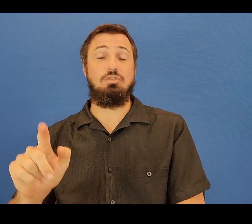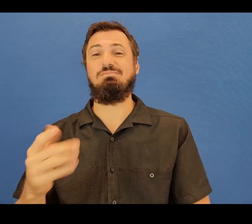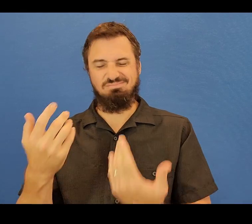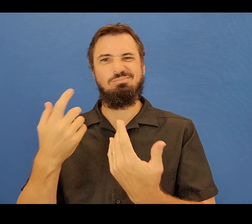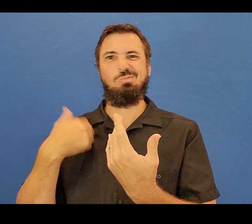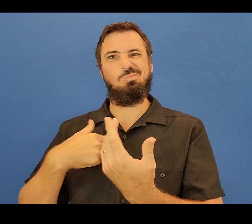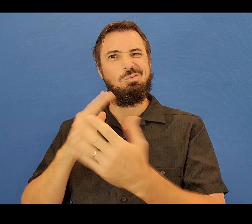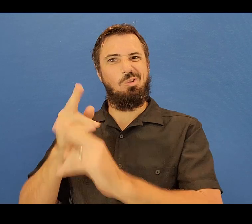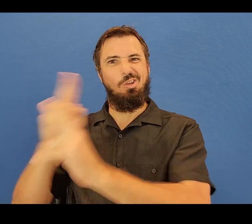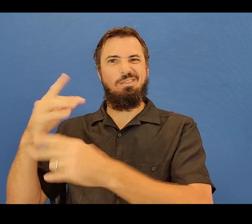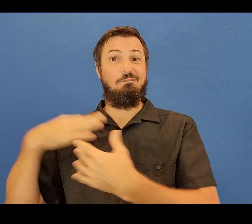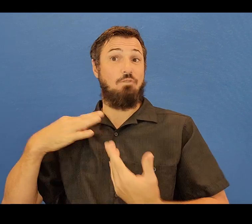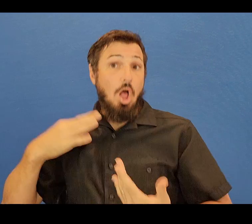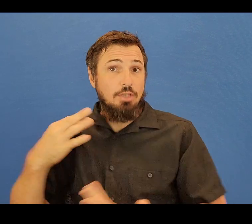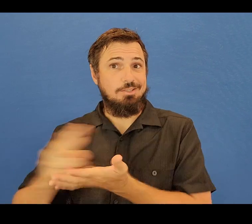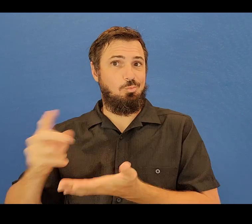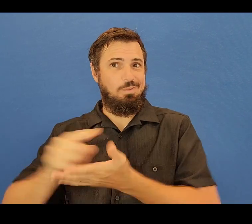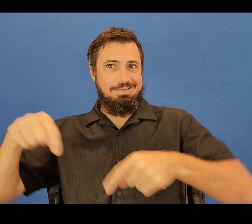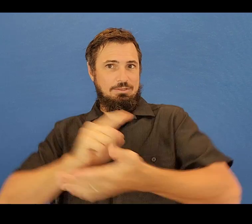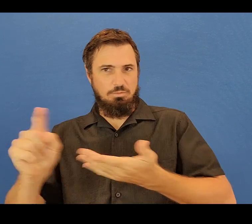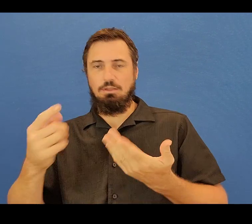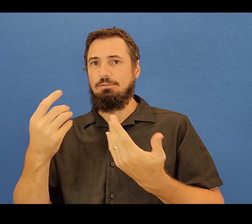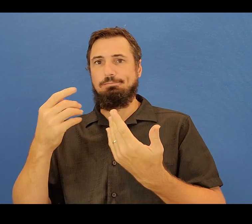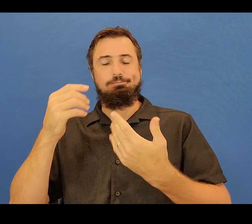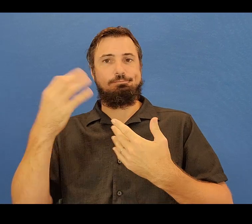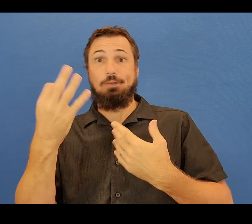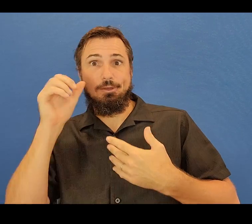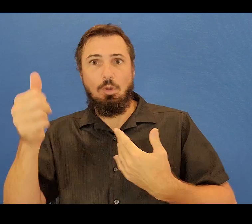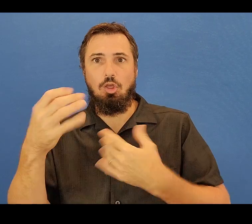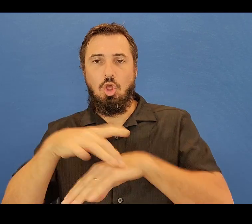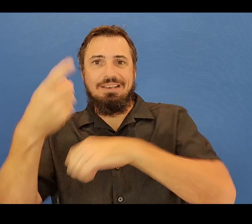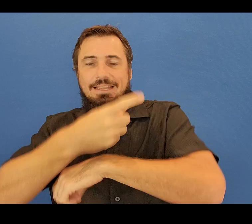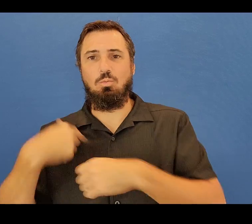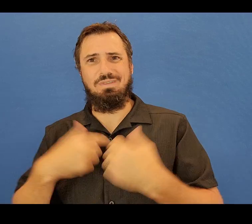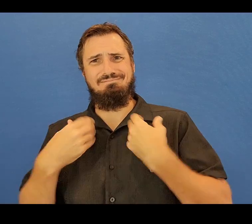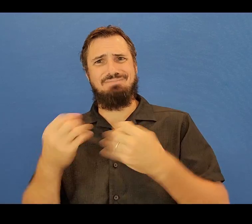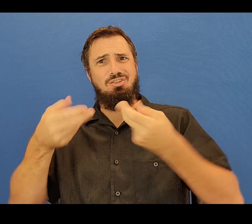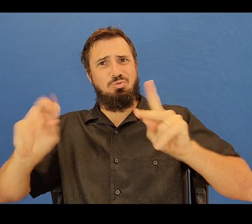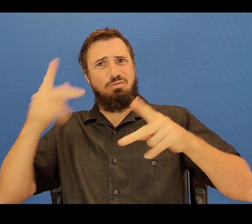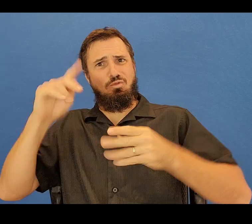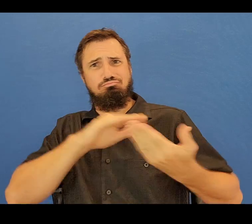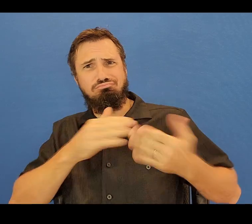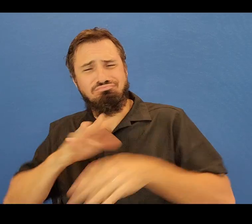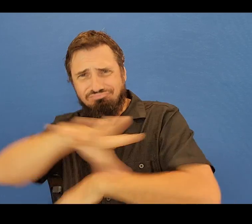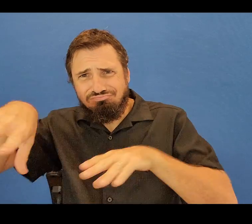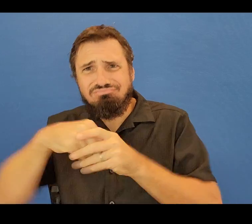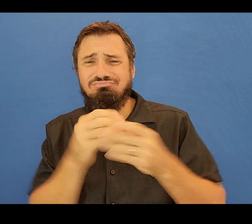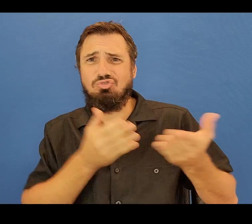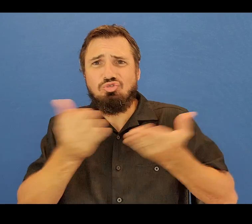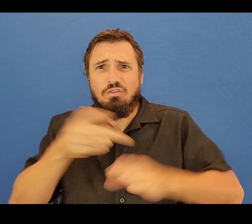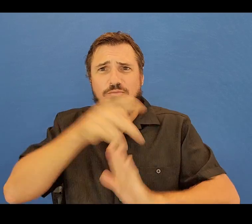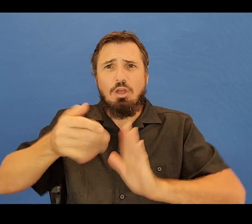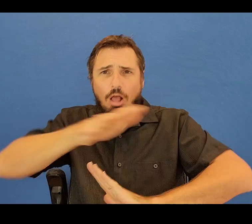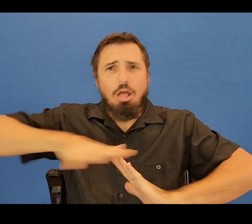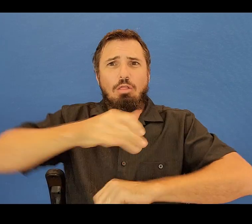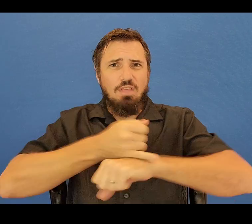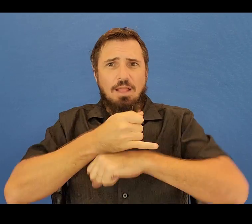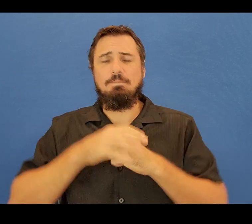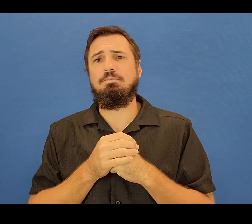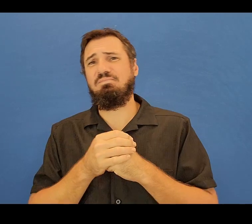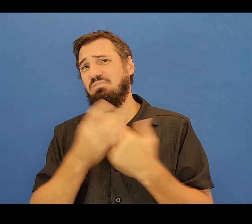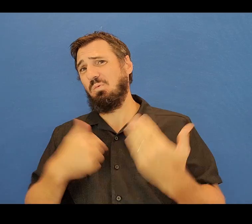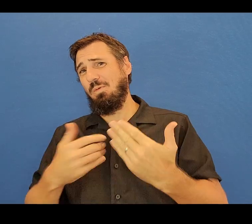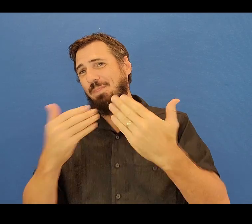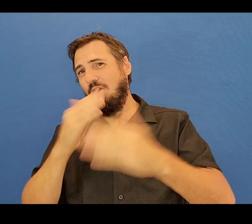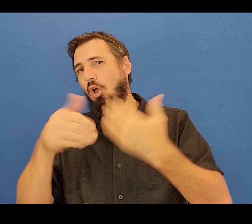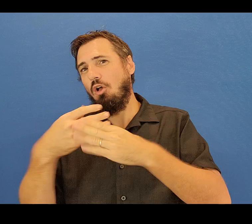In honor of Volunteer Week this week, and Earth Day on Friday, there are many opportunities for the community to get involved through service projects across the island. We thank Kaua‘i’s many